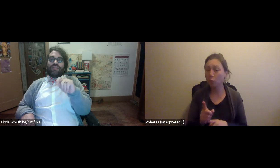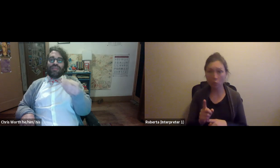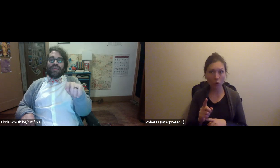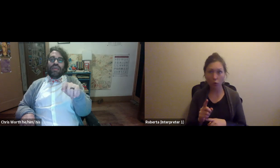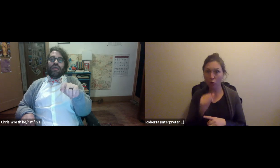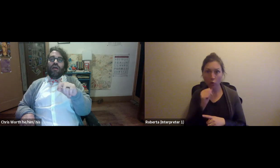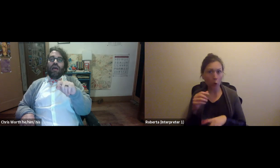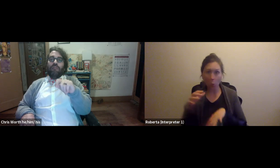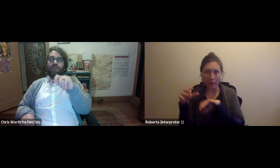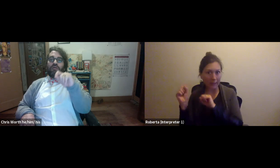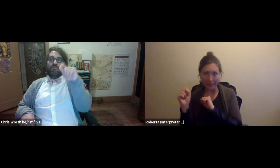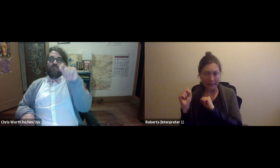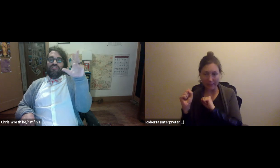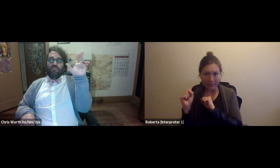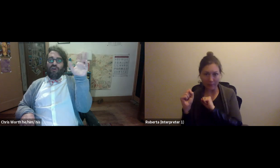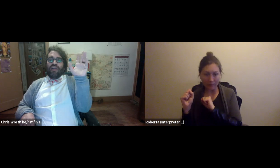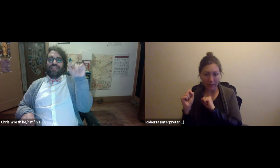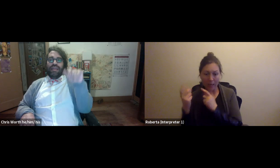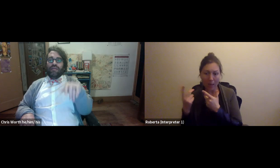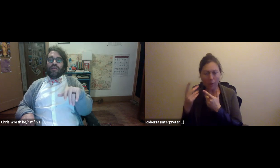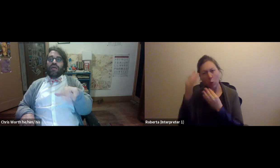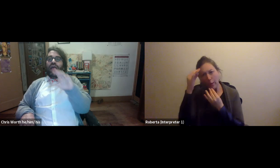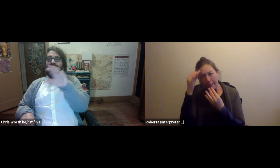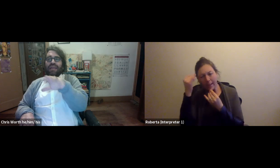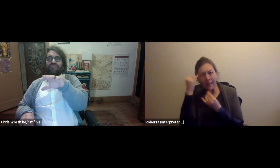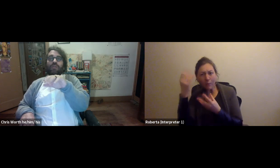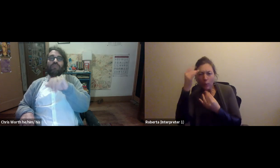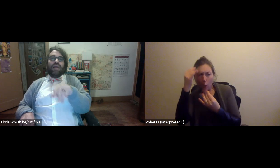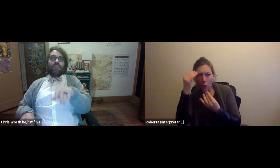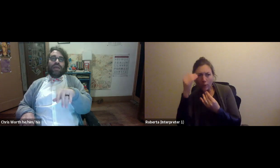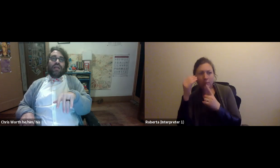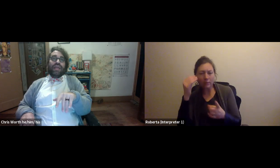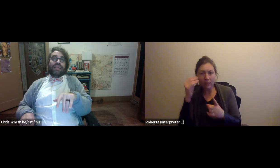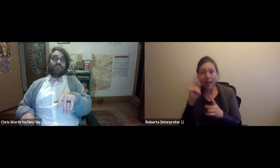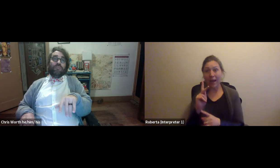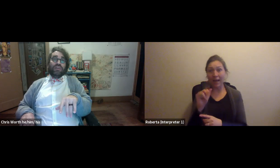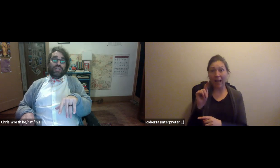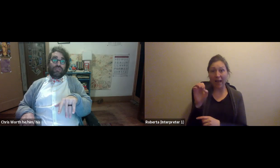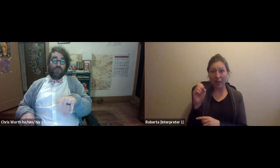thinking with some thoughts and Katie is going to provide my contact information as well.